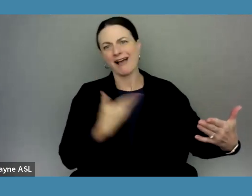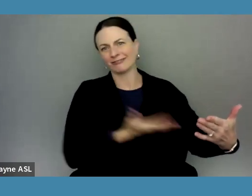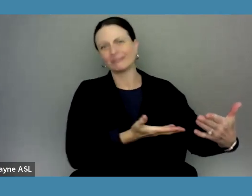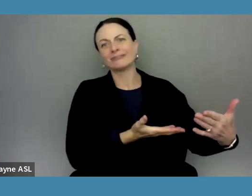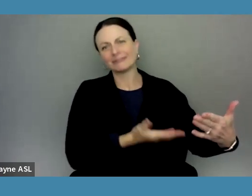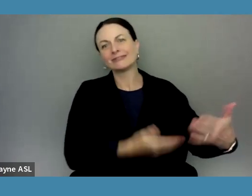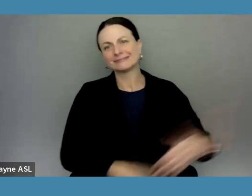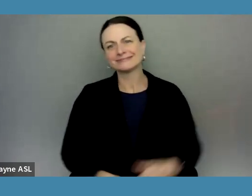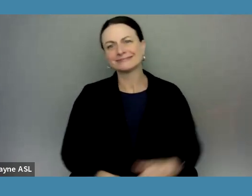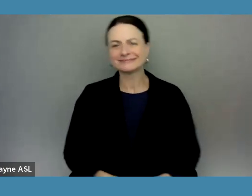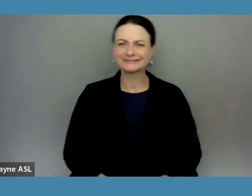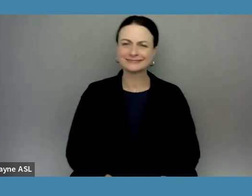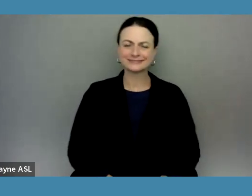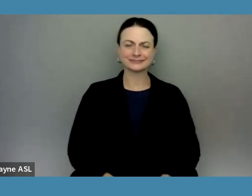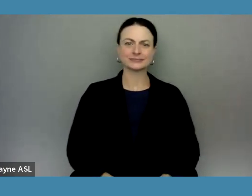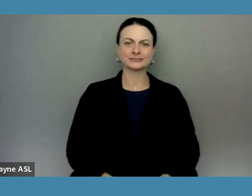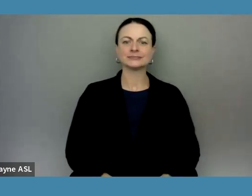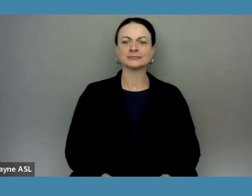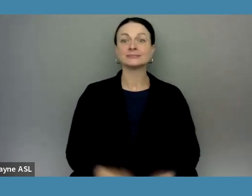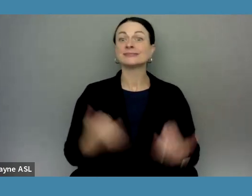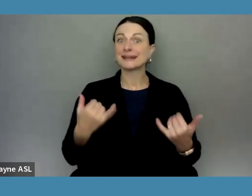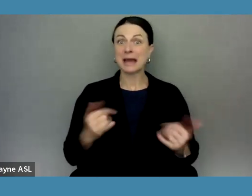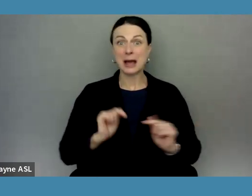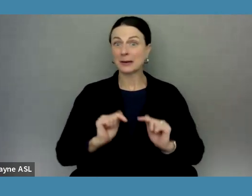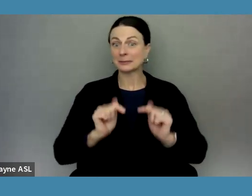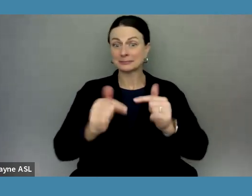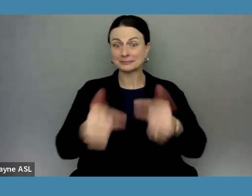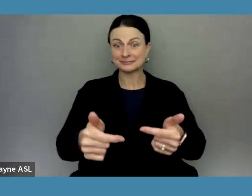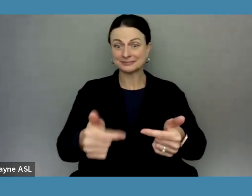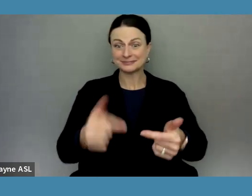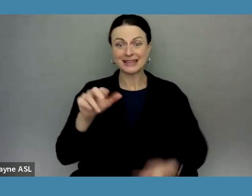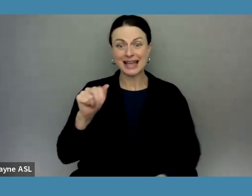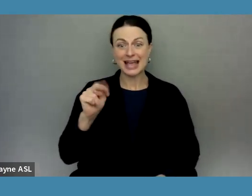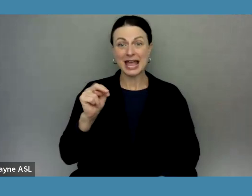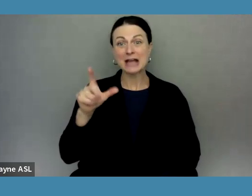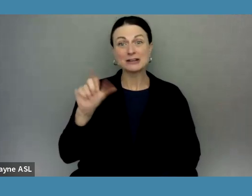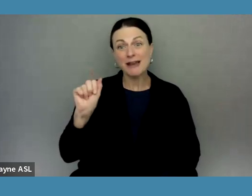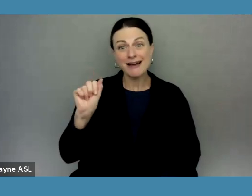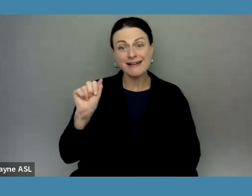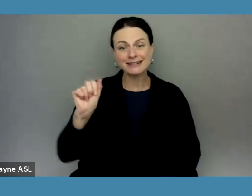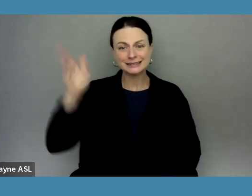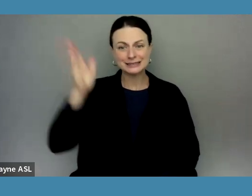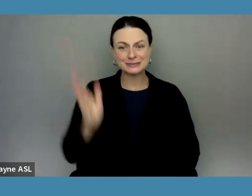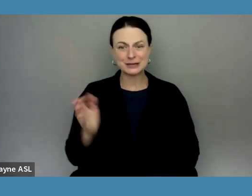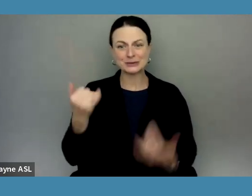So now I have the privilege of passing it over to Angela, who is our speaker for today, who is going